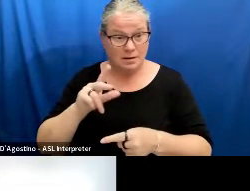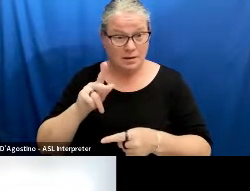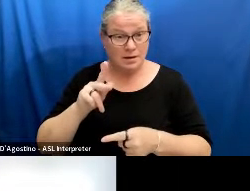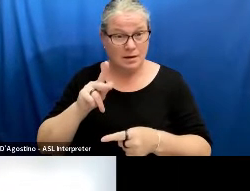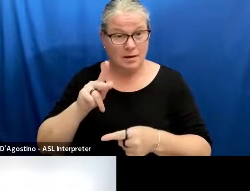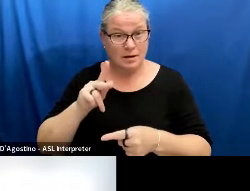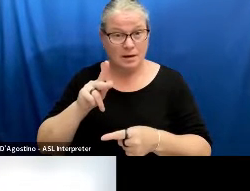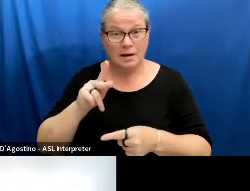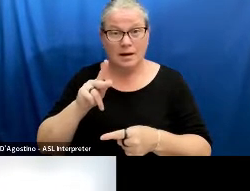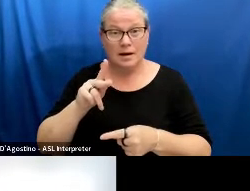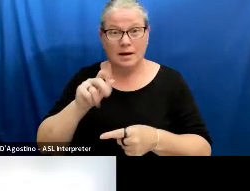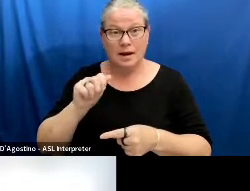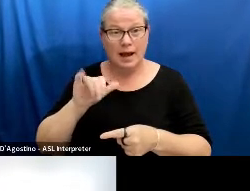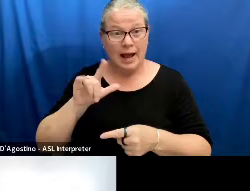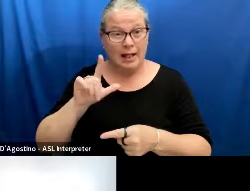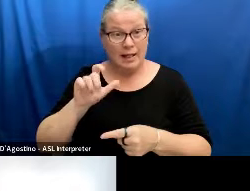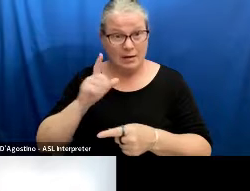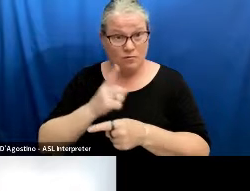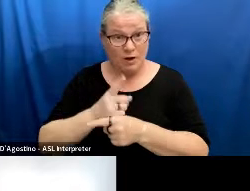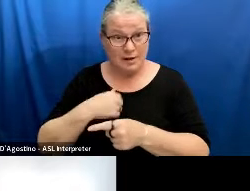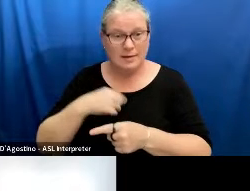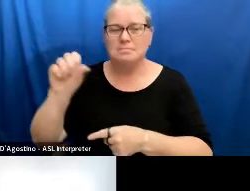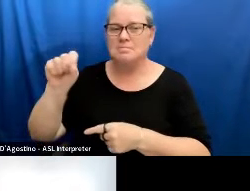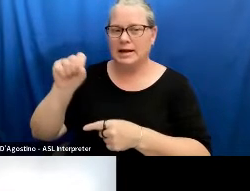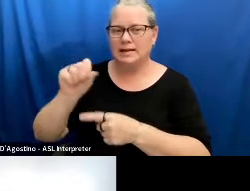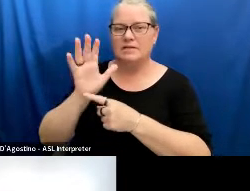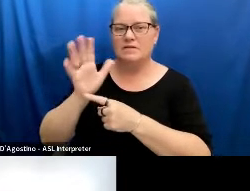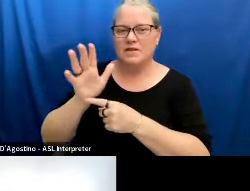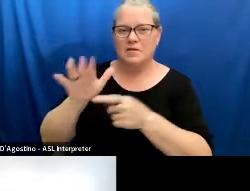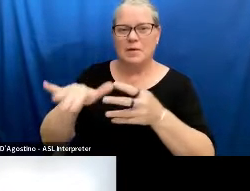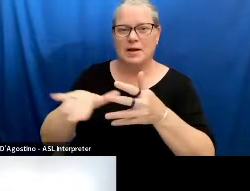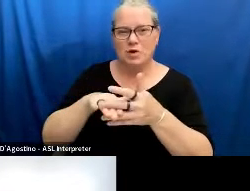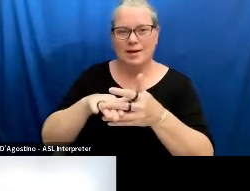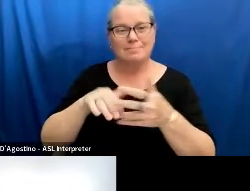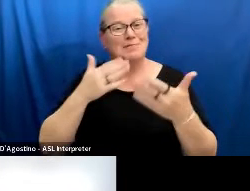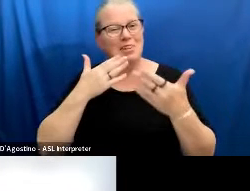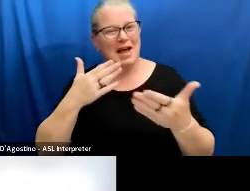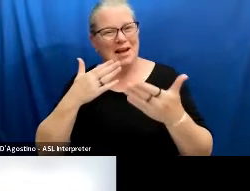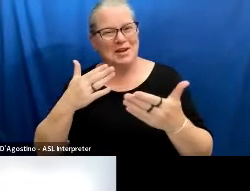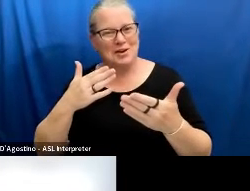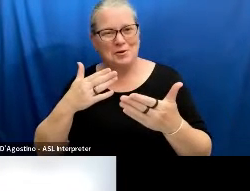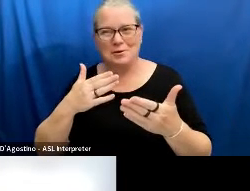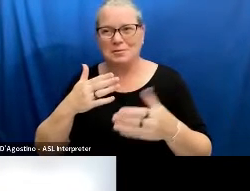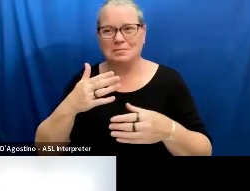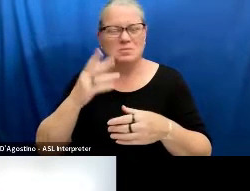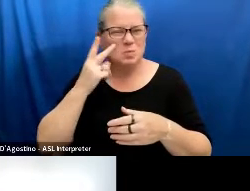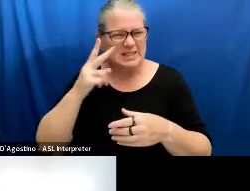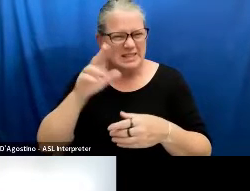yes great thanks everyone we'll see you in about five minutes